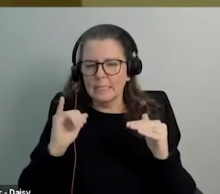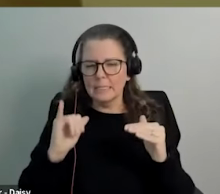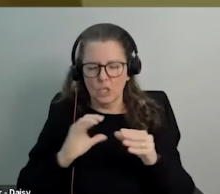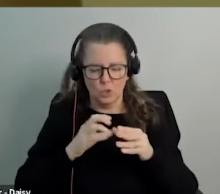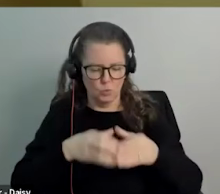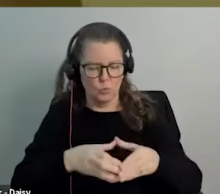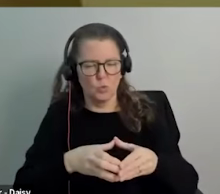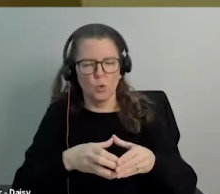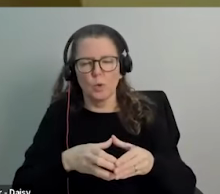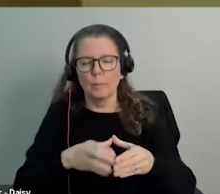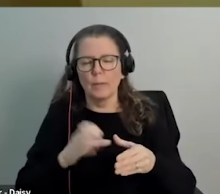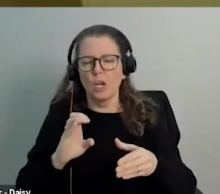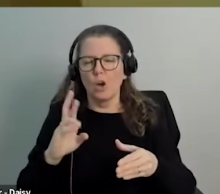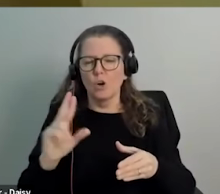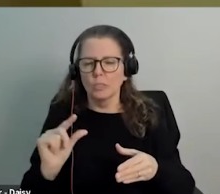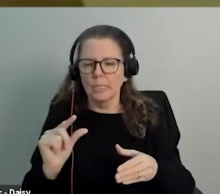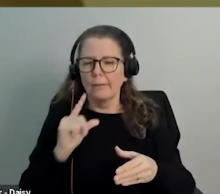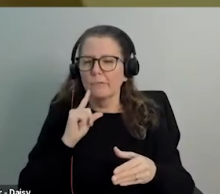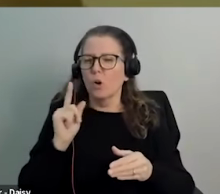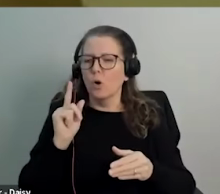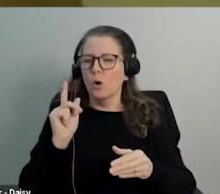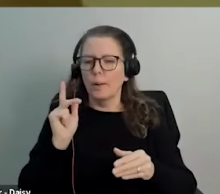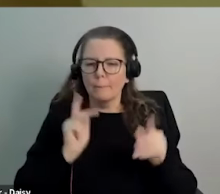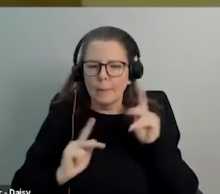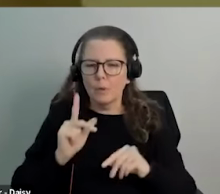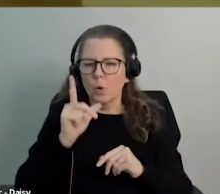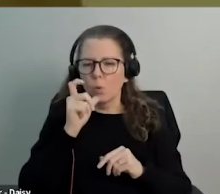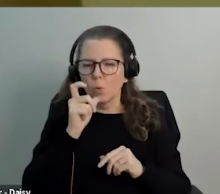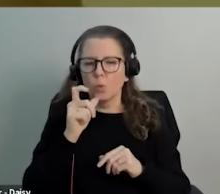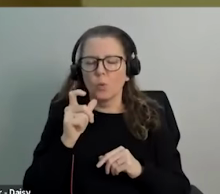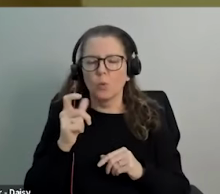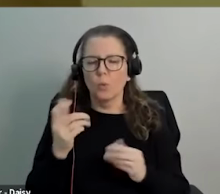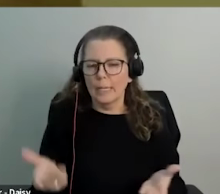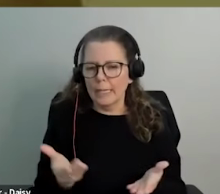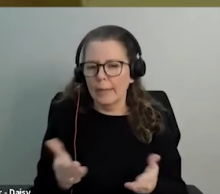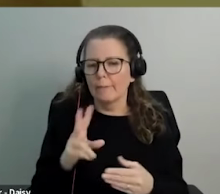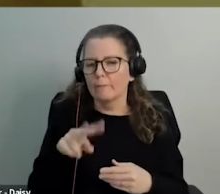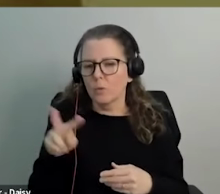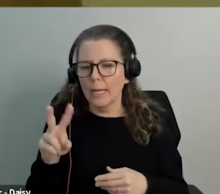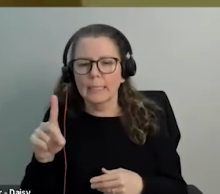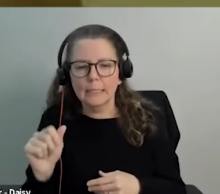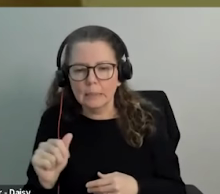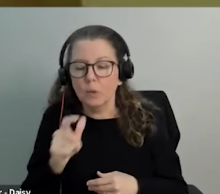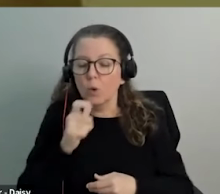that's geared towards people disabilities here at Verizon, and caregivers and so on and so forth.